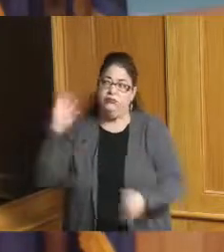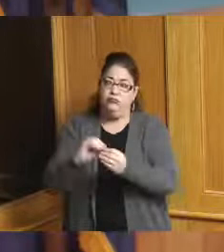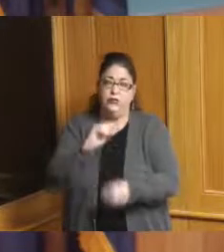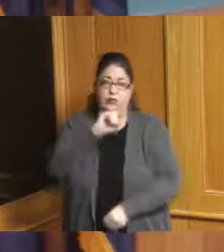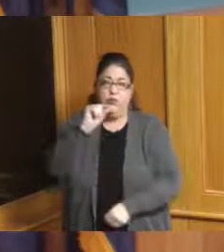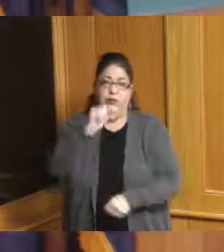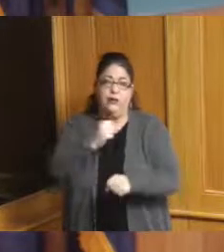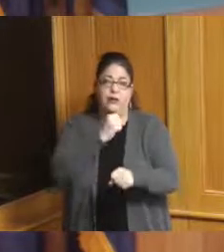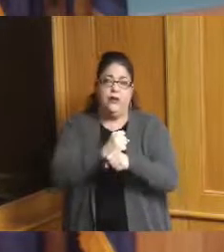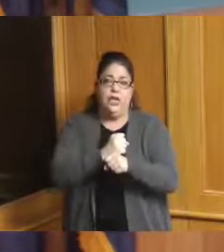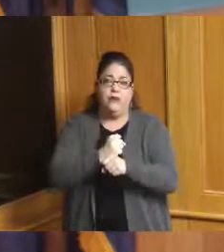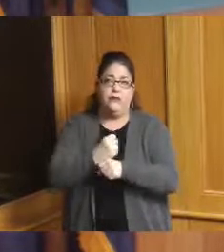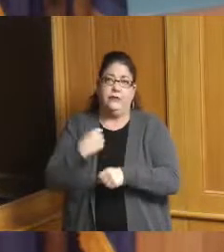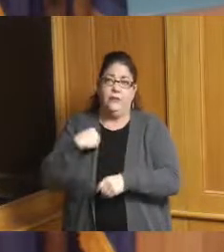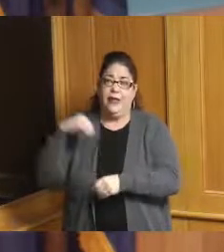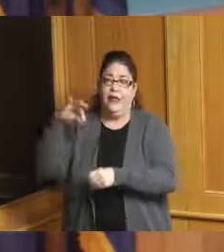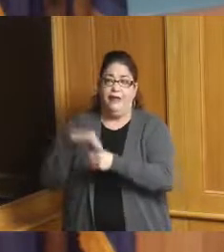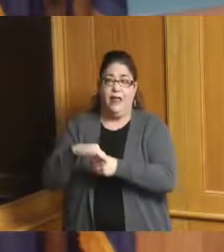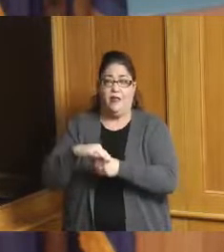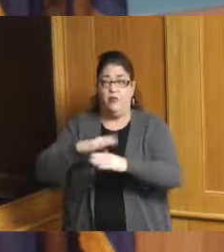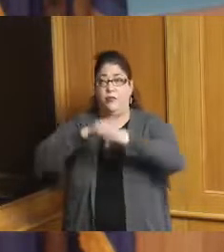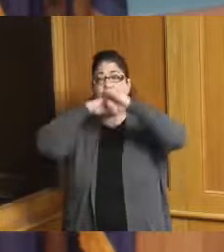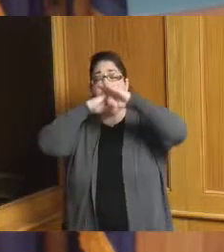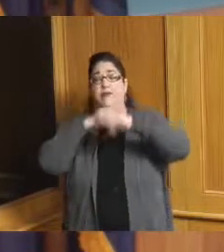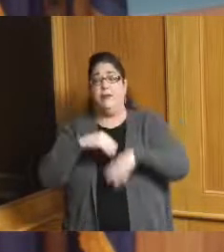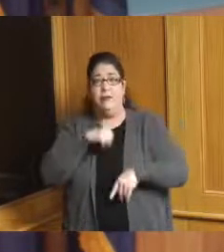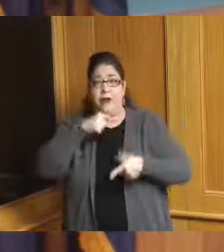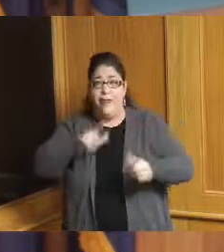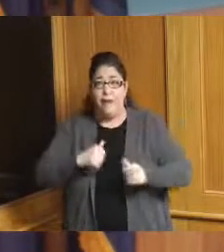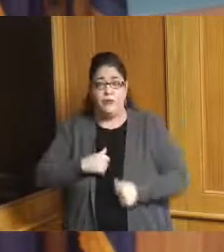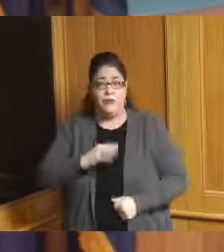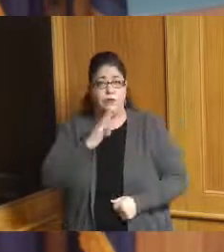an elected office have muzzled me because that's disrespectful to the people that voted for me